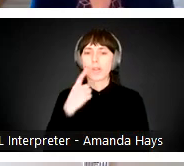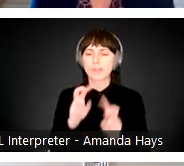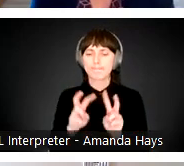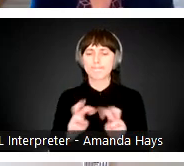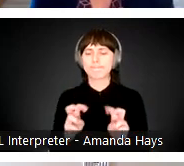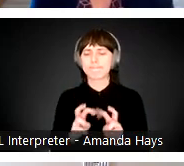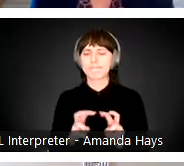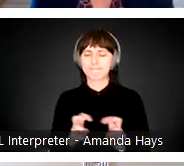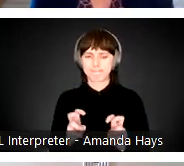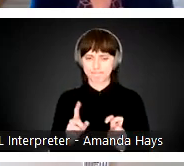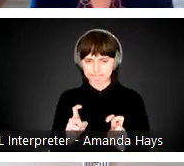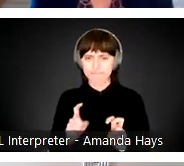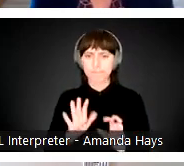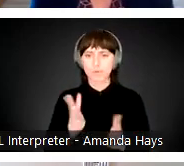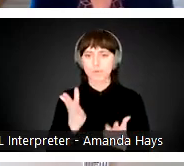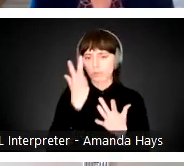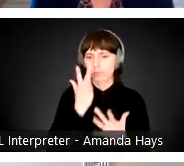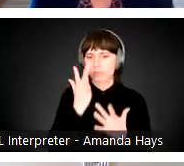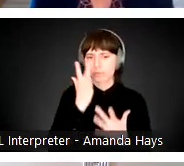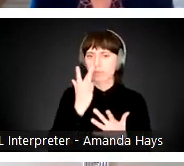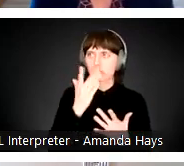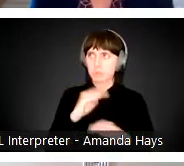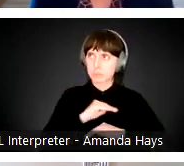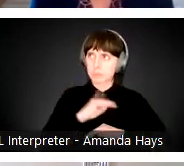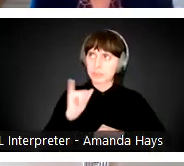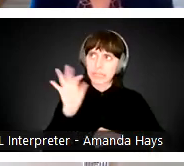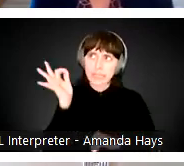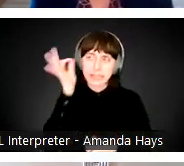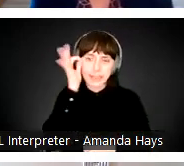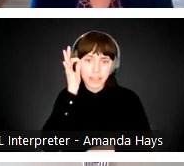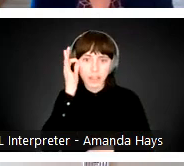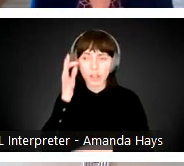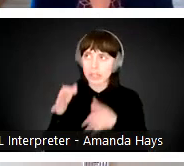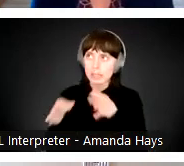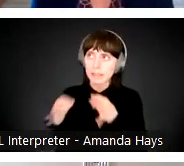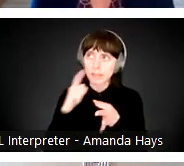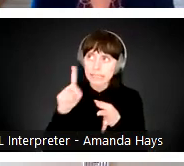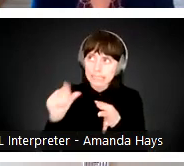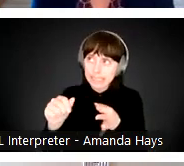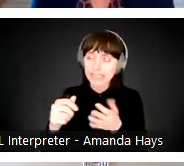federal definition of disability, is if it impacts one or more activities of daily living.